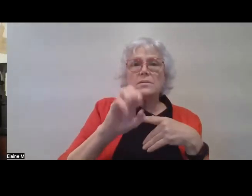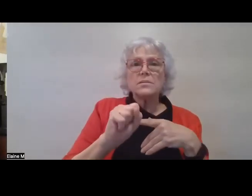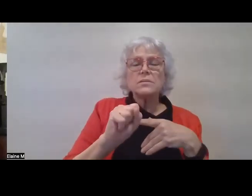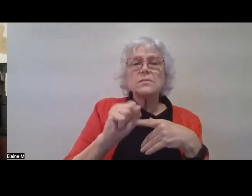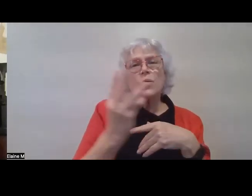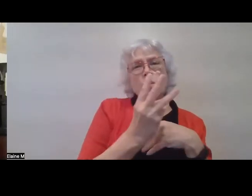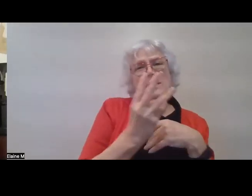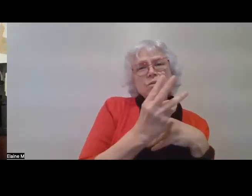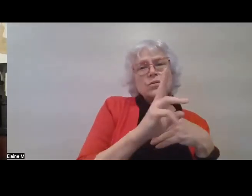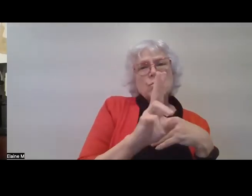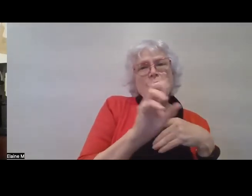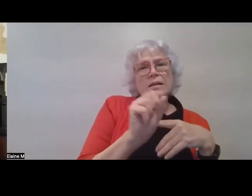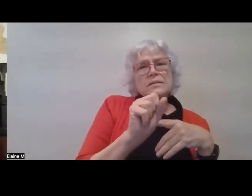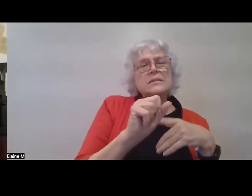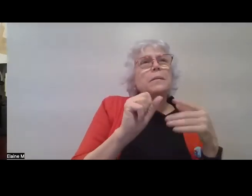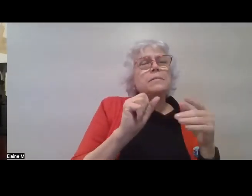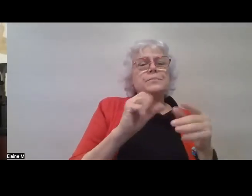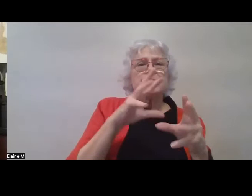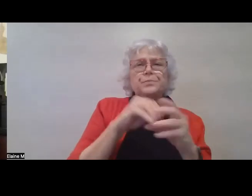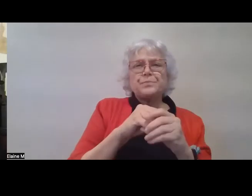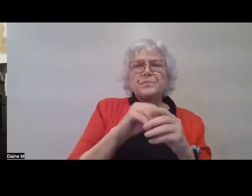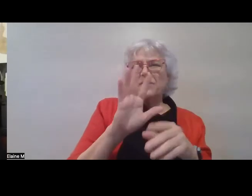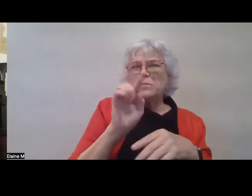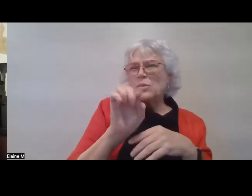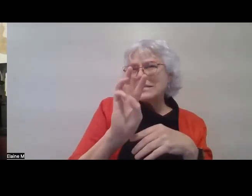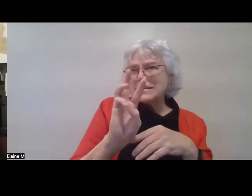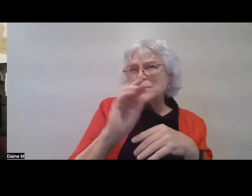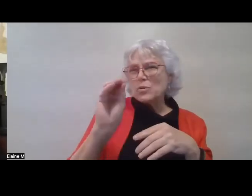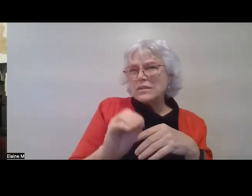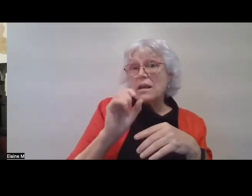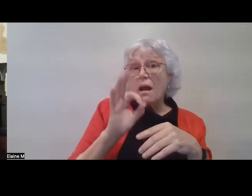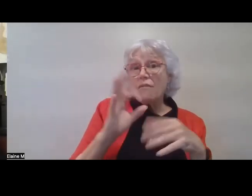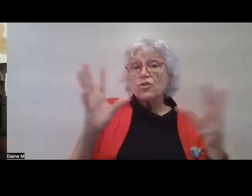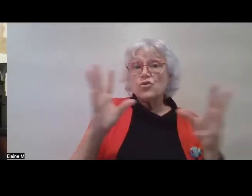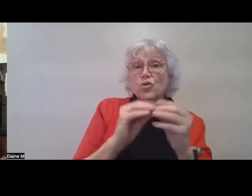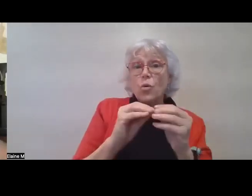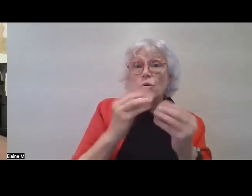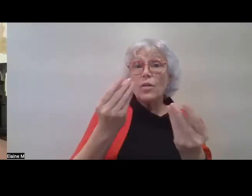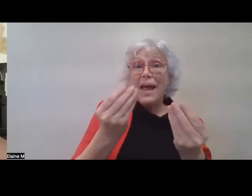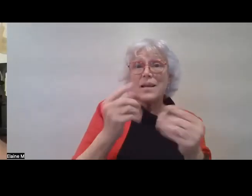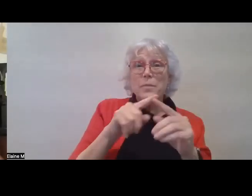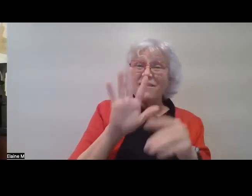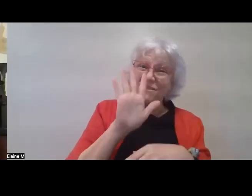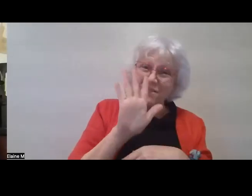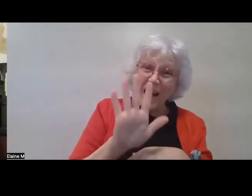only 5.6% of the total land, but one in five uranium mines are within 10 km of a